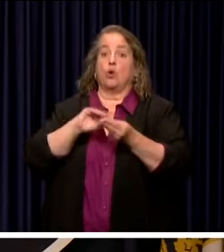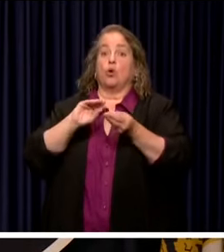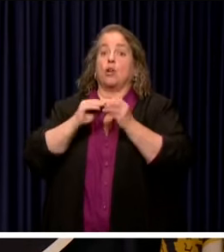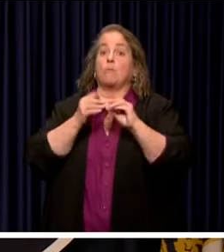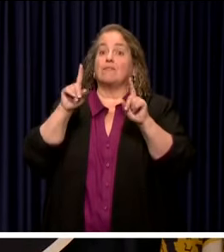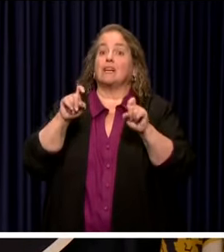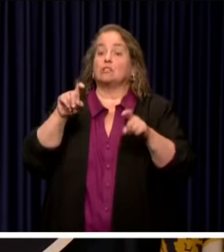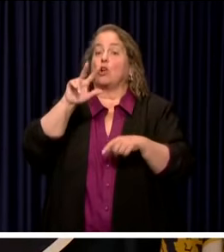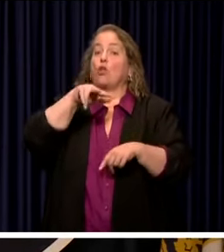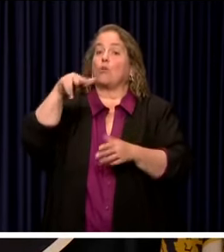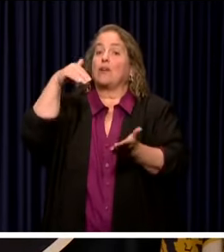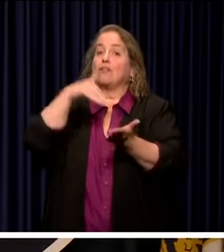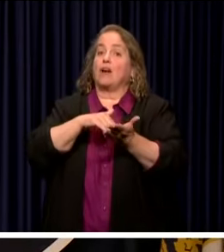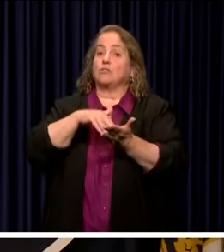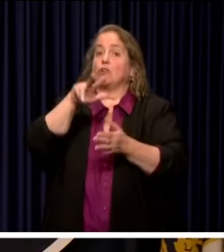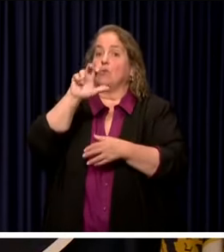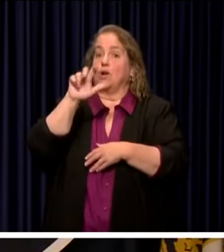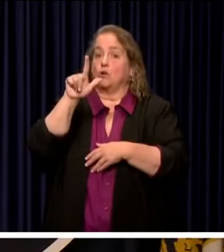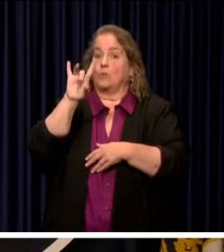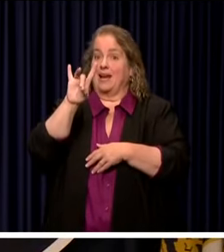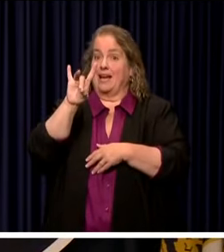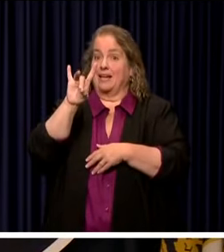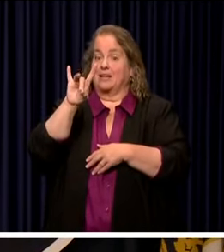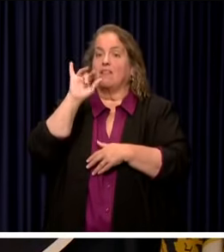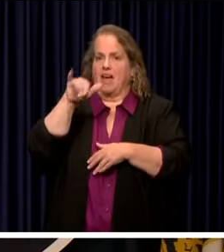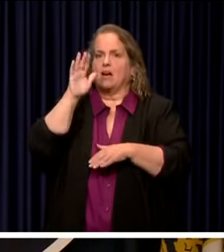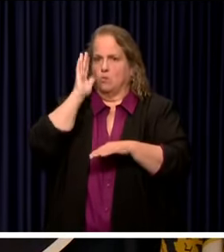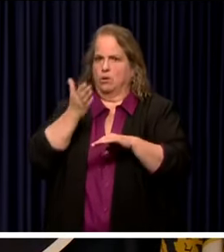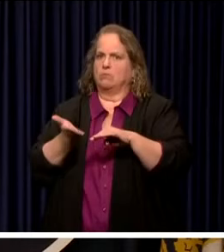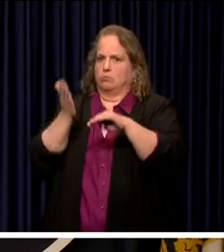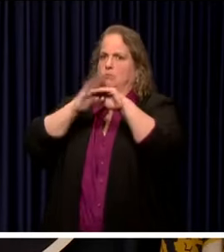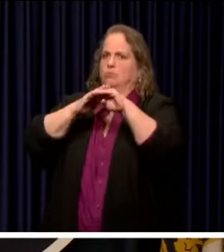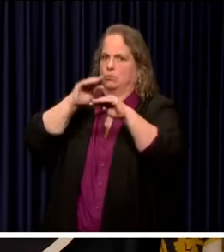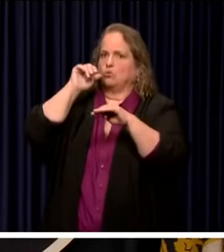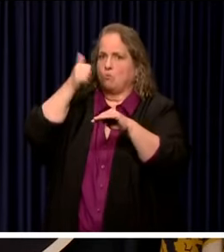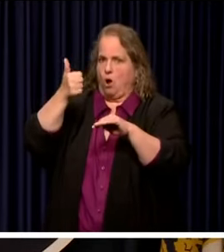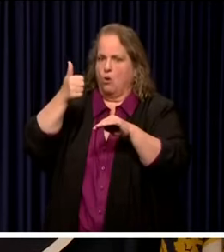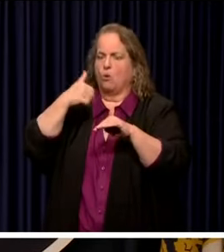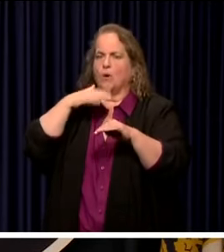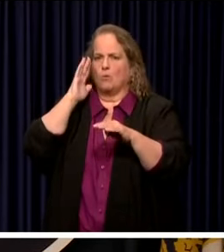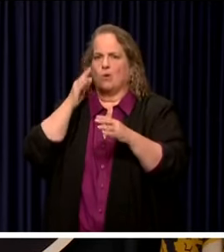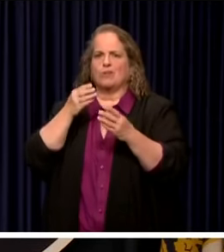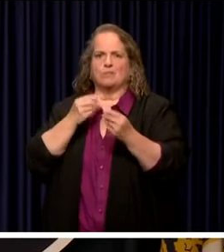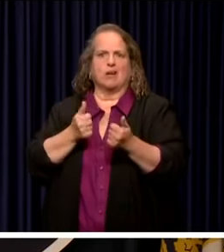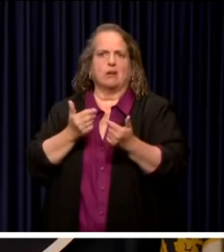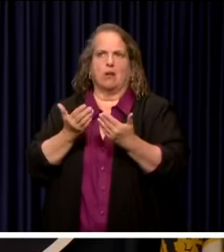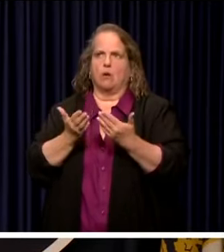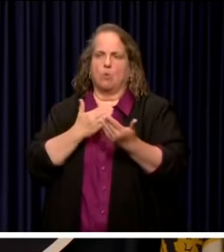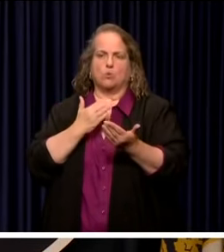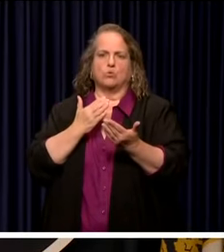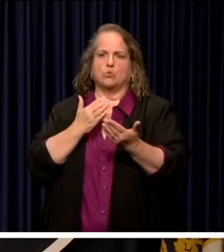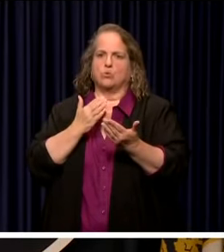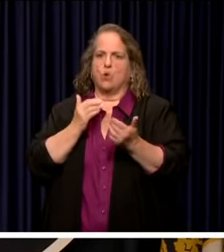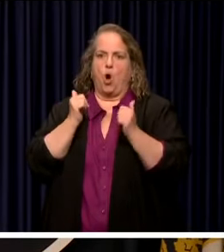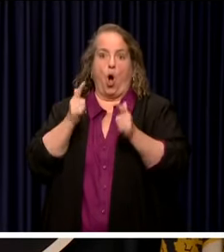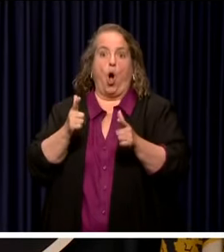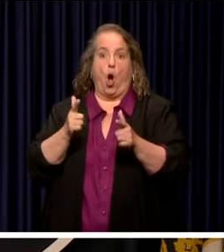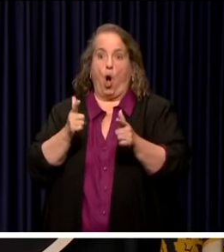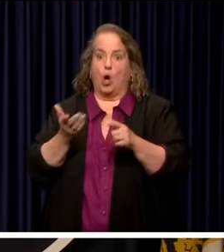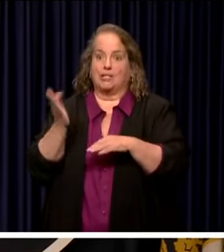NEW CASES BY COUNTY, 71 IN